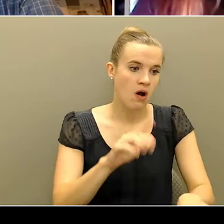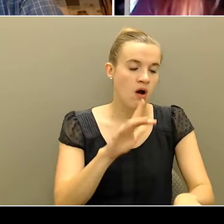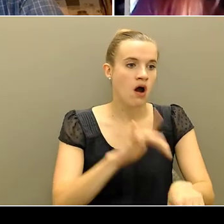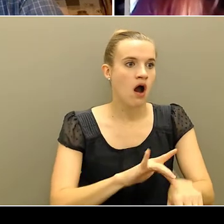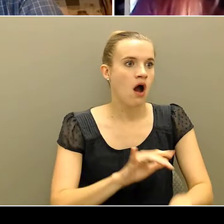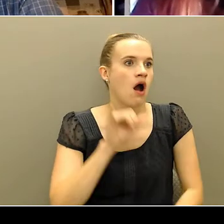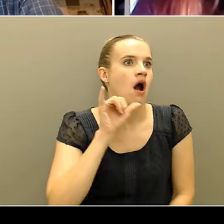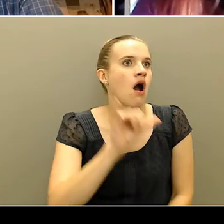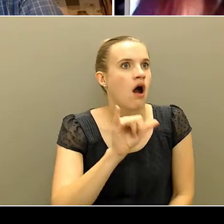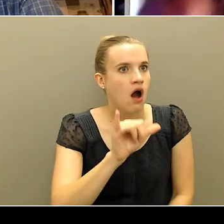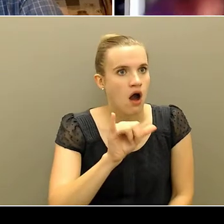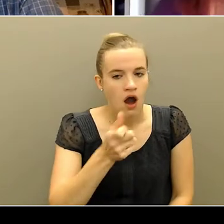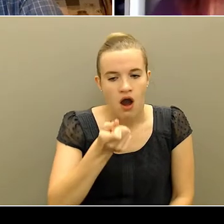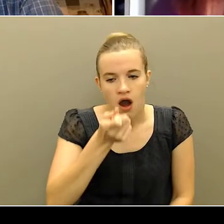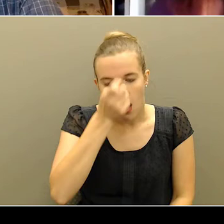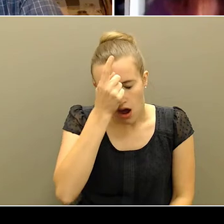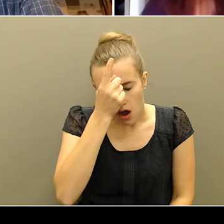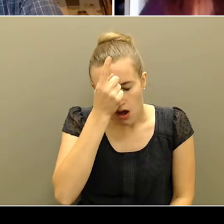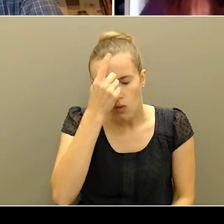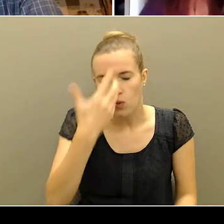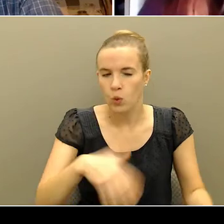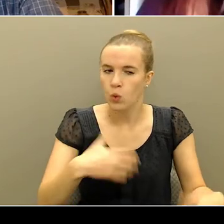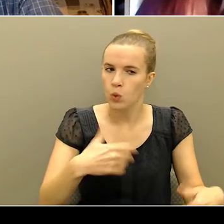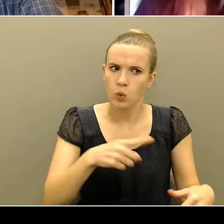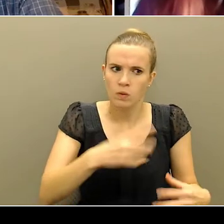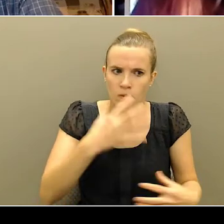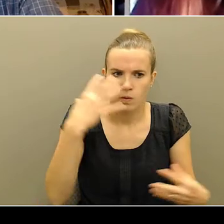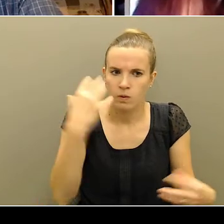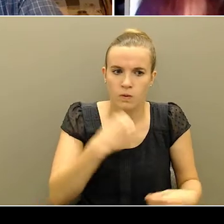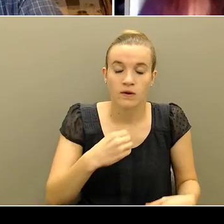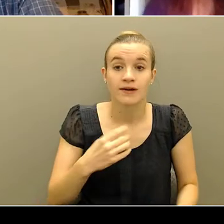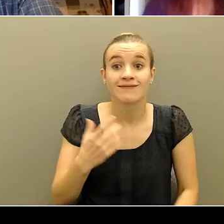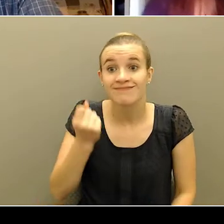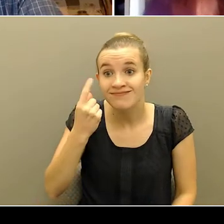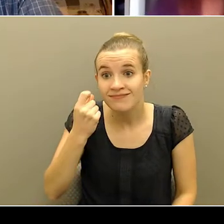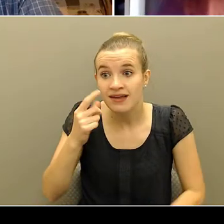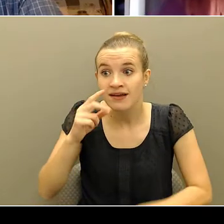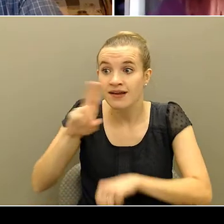something truly epic and special about each and every piece of land that has